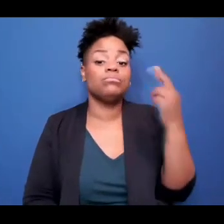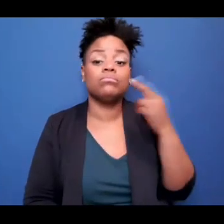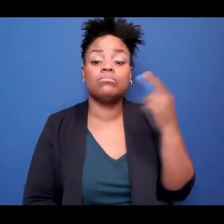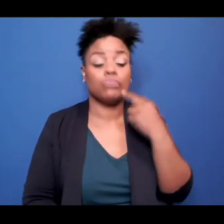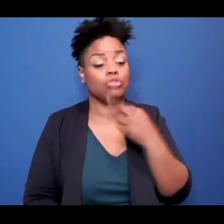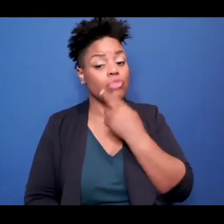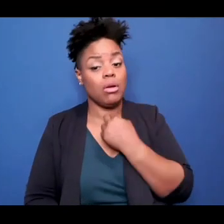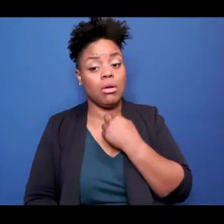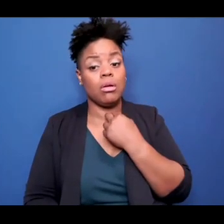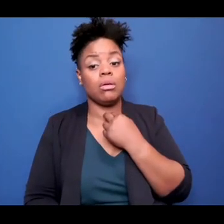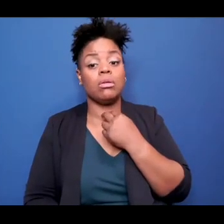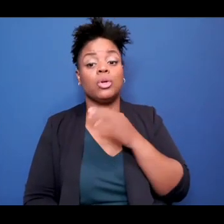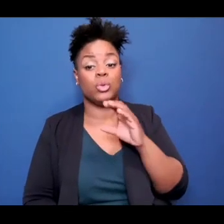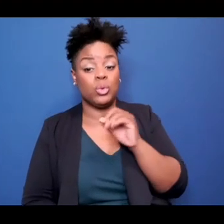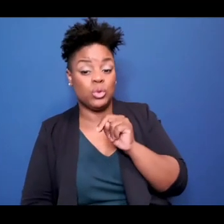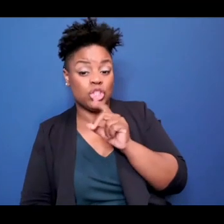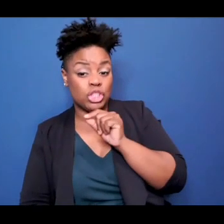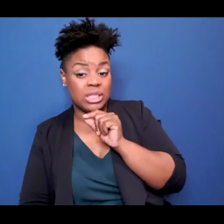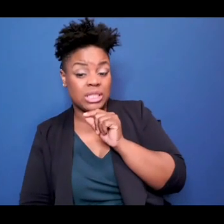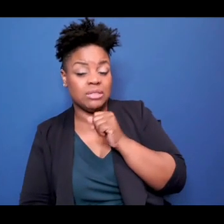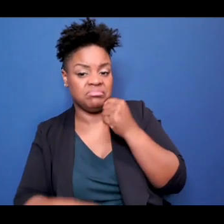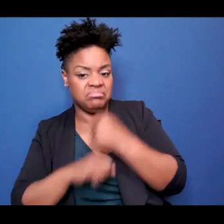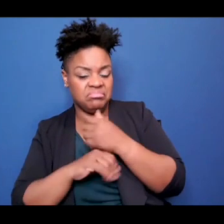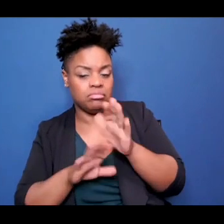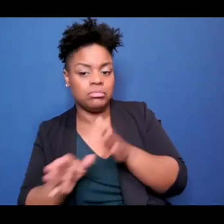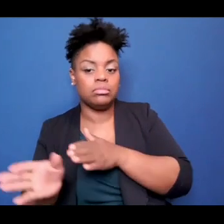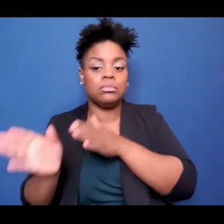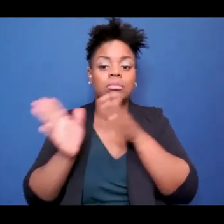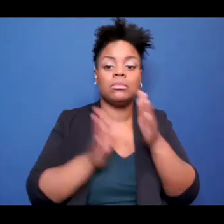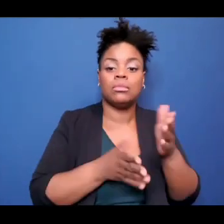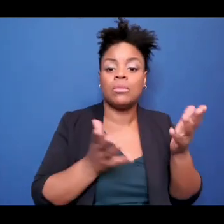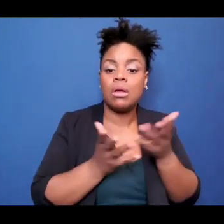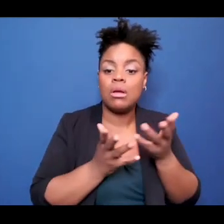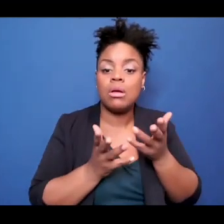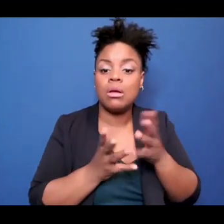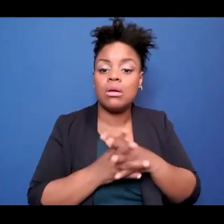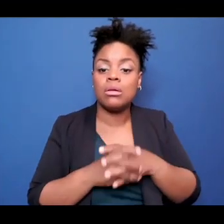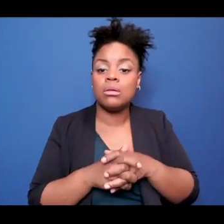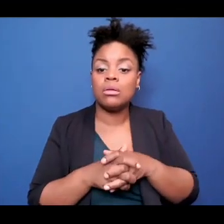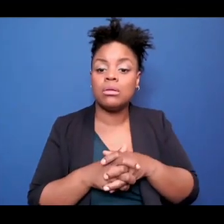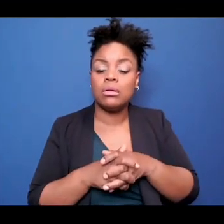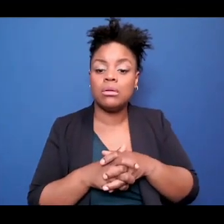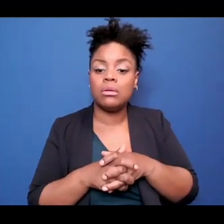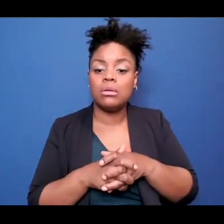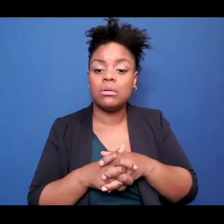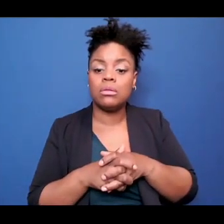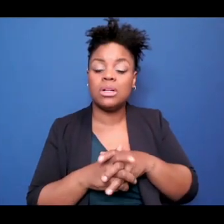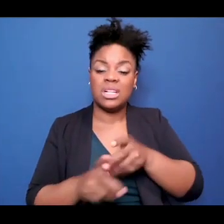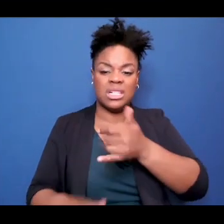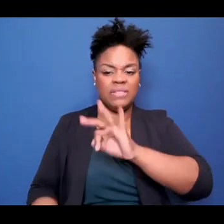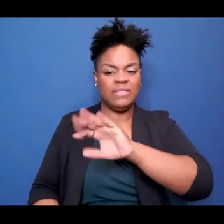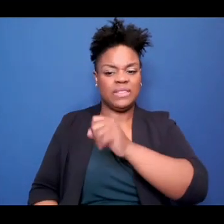THEN THE SECOND RESTAURANT, SO THE COON CHICKEN INN IS NO LONGER, BUT IT WENT OUT OF